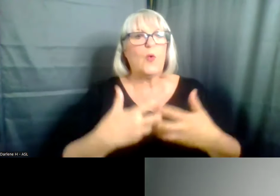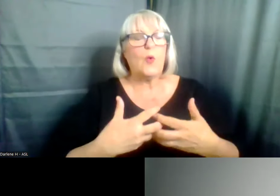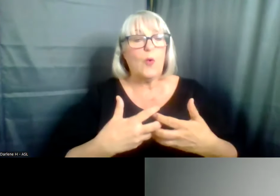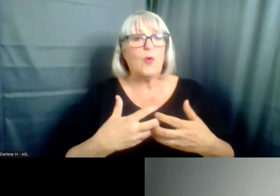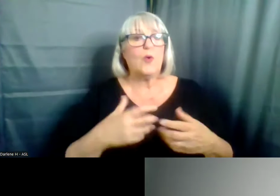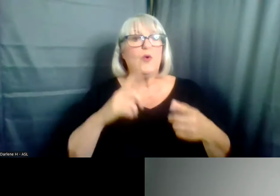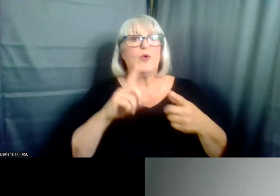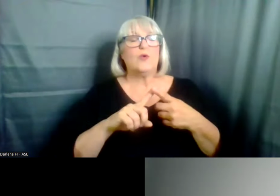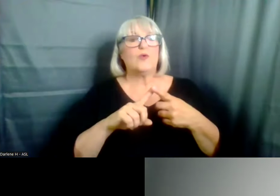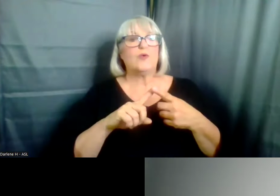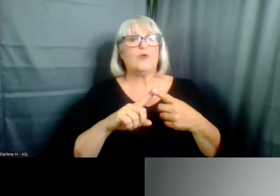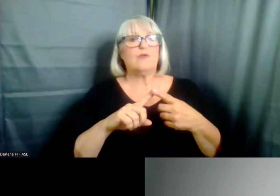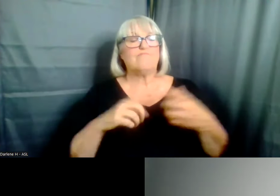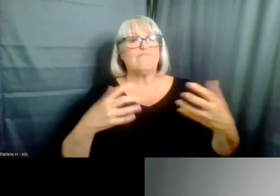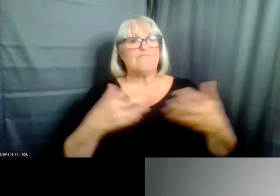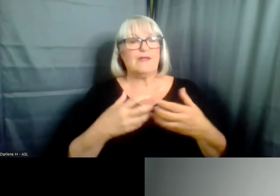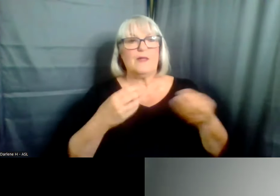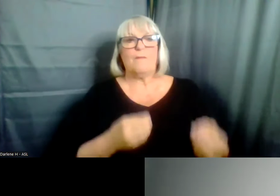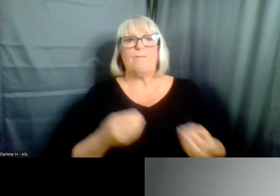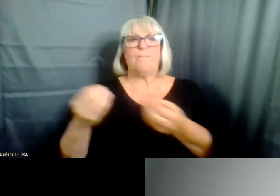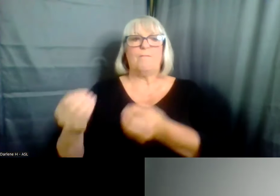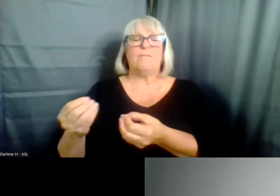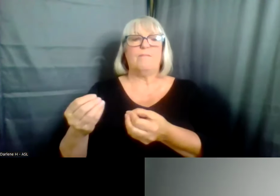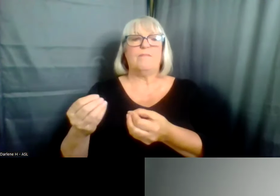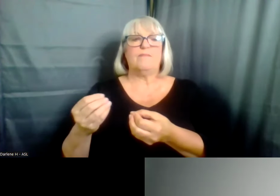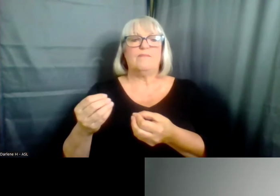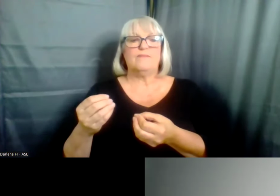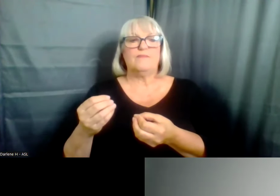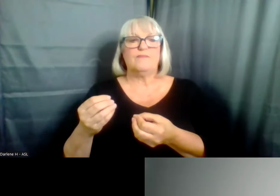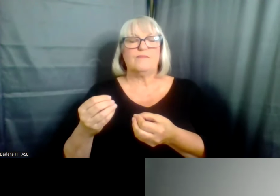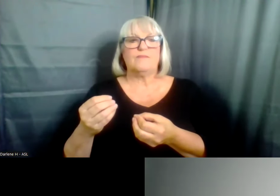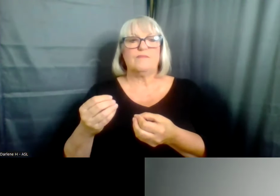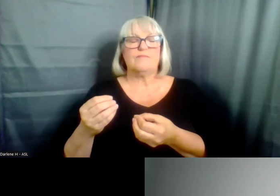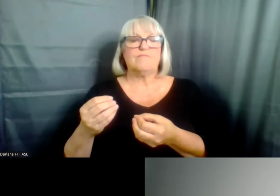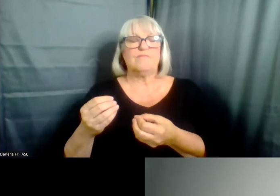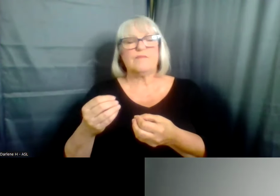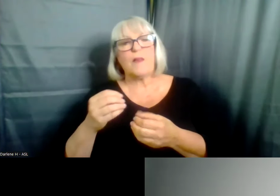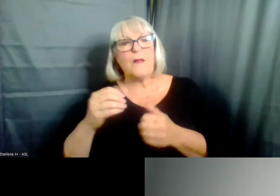together, synthesize it and provide the empirical backing, but also some of the